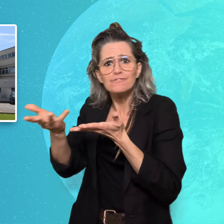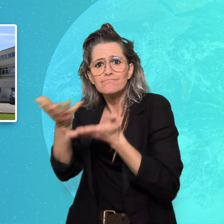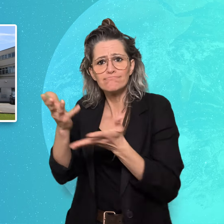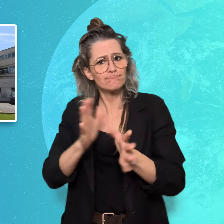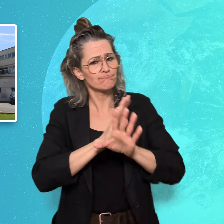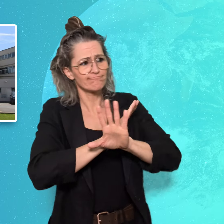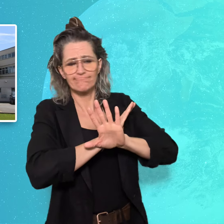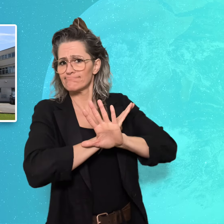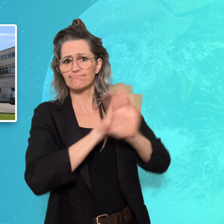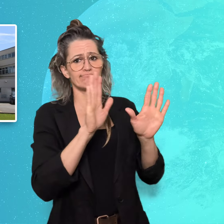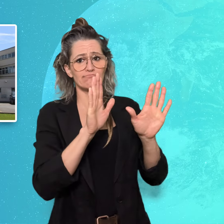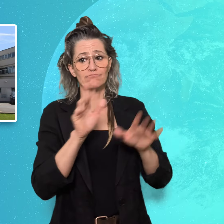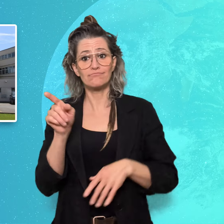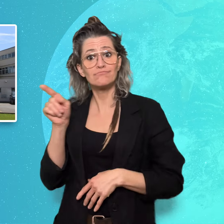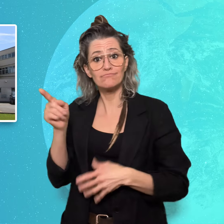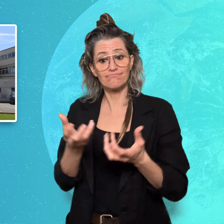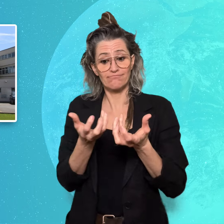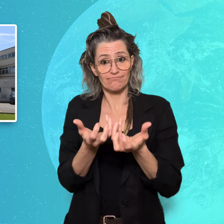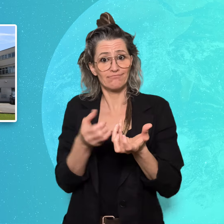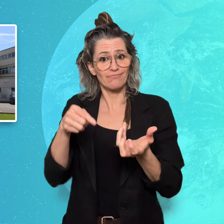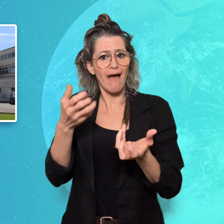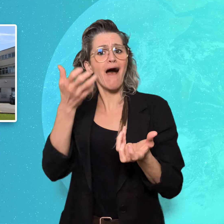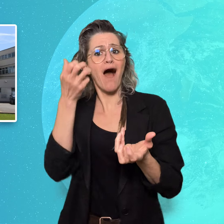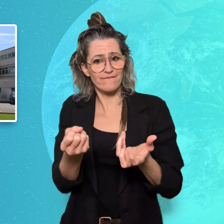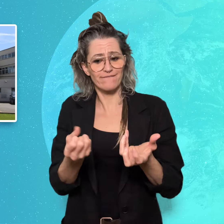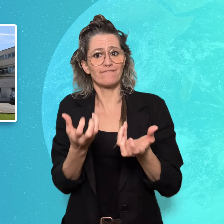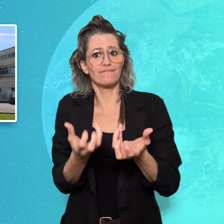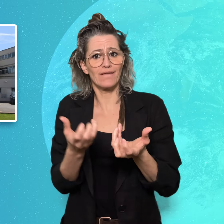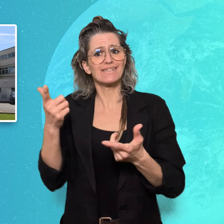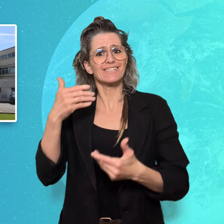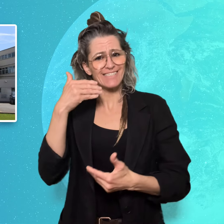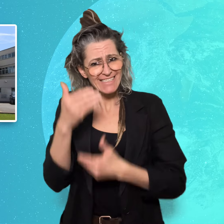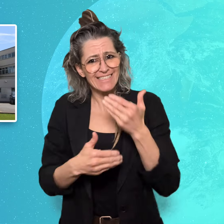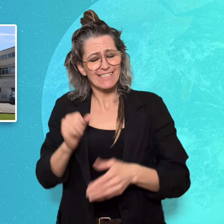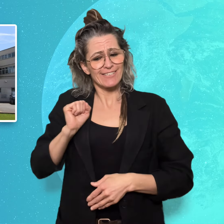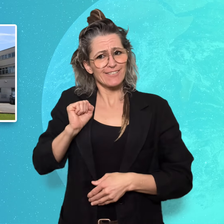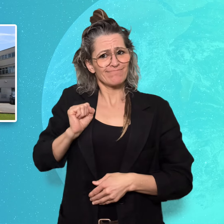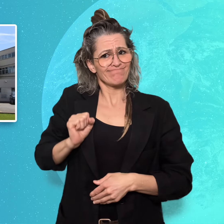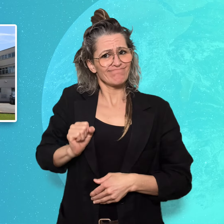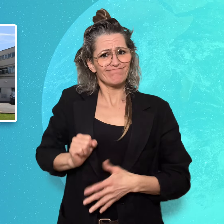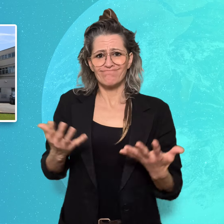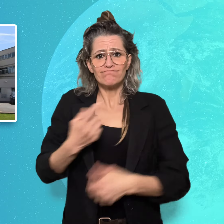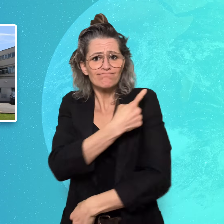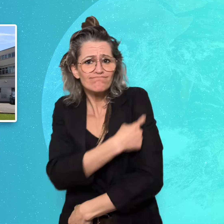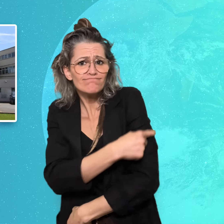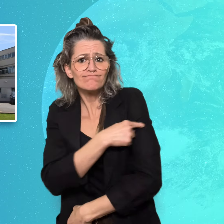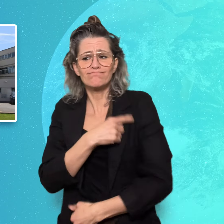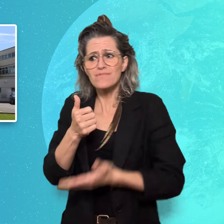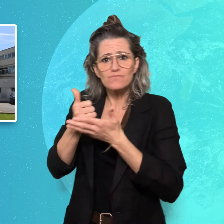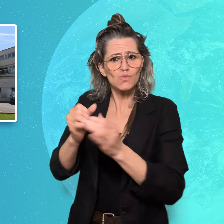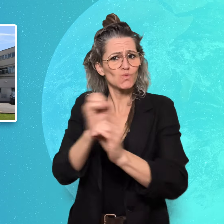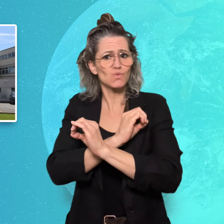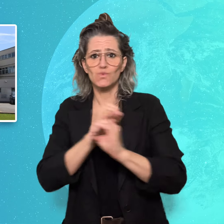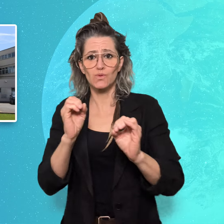he has not yet received any treatment. Andrew's wife, Amanda,